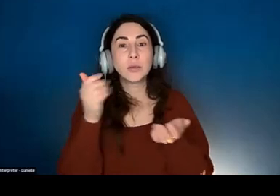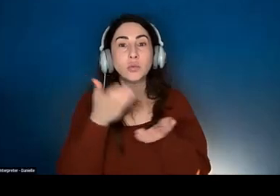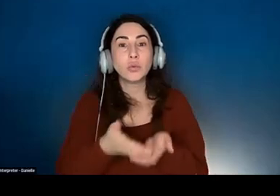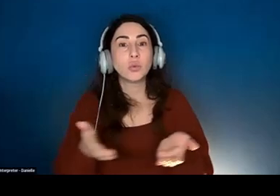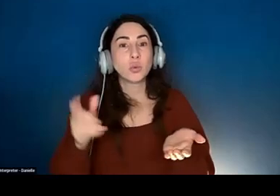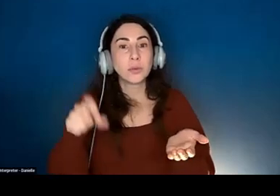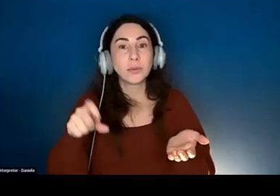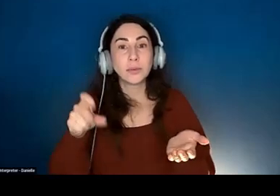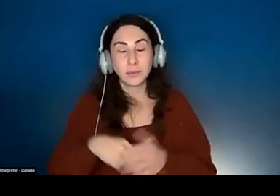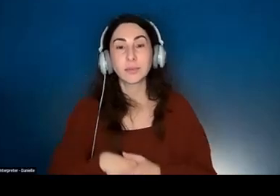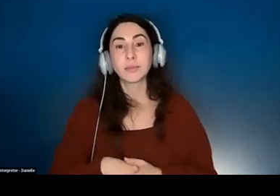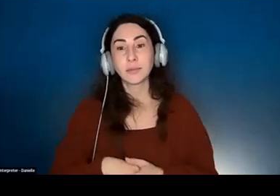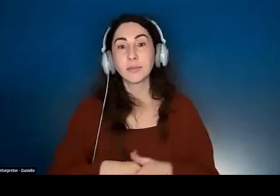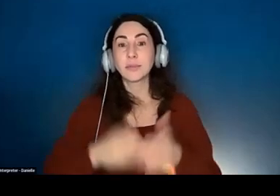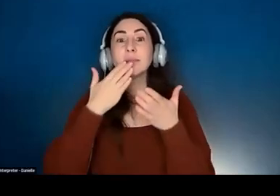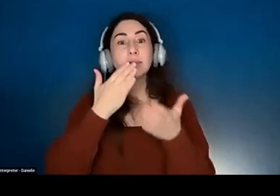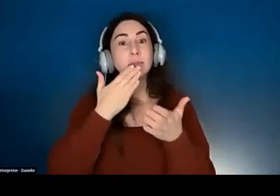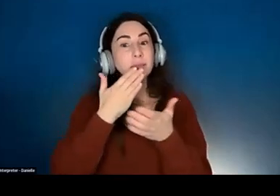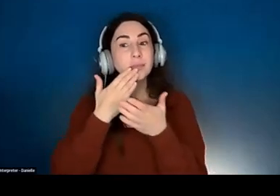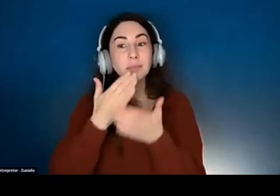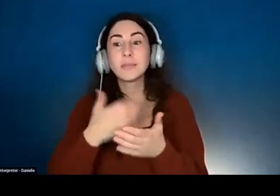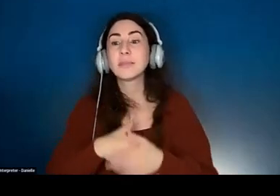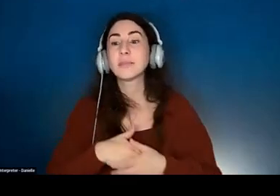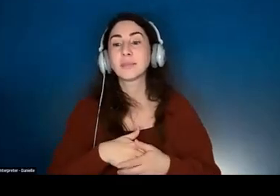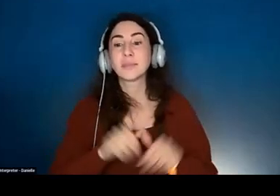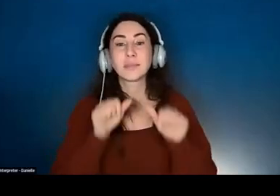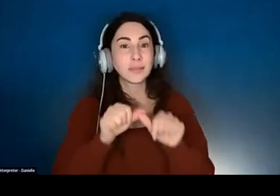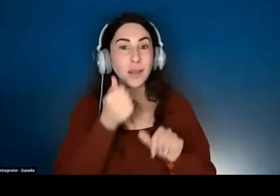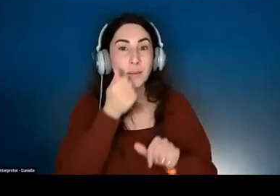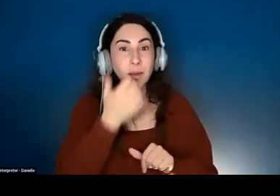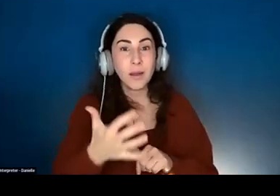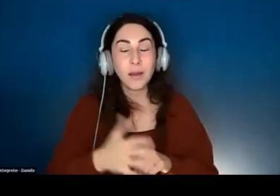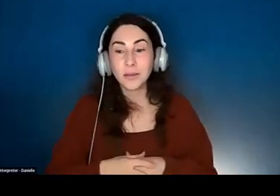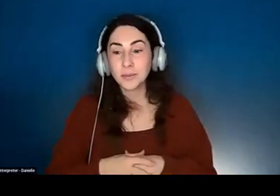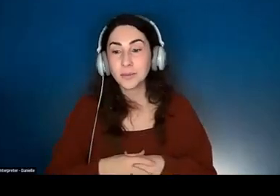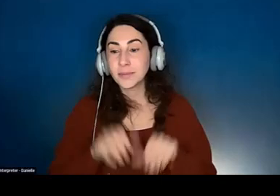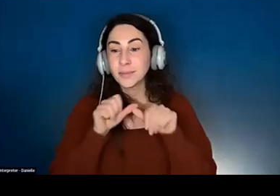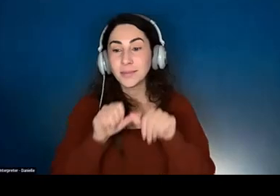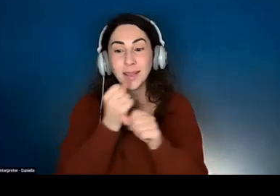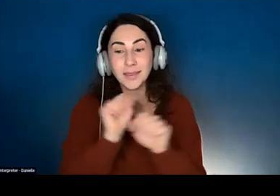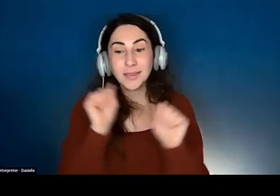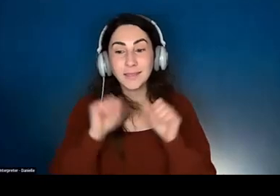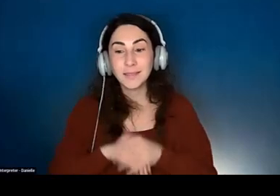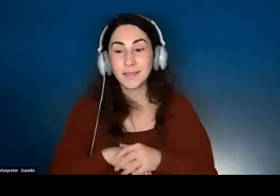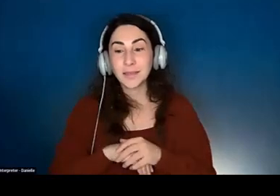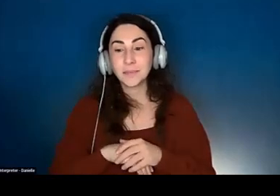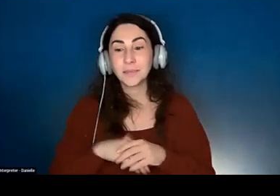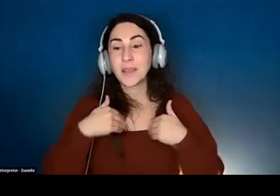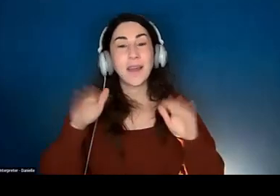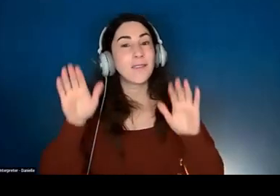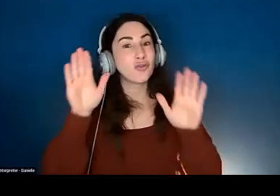Thank you again to everyone. I hope you stay warm out there and stay safe and have a great rest of your day.